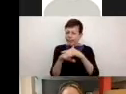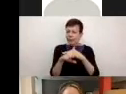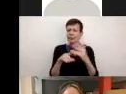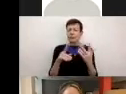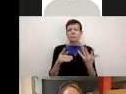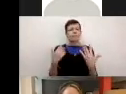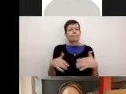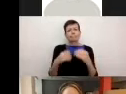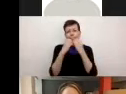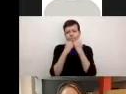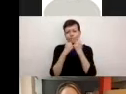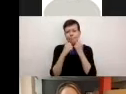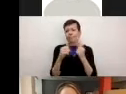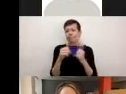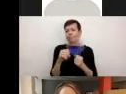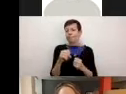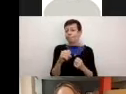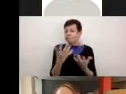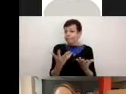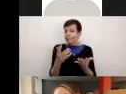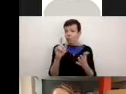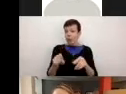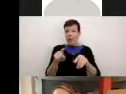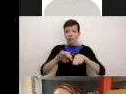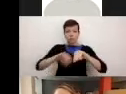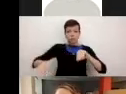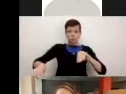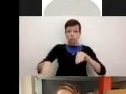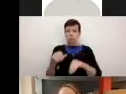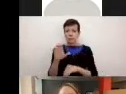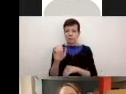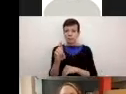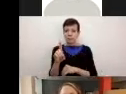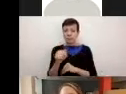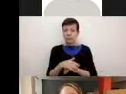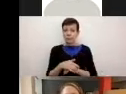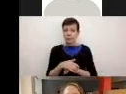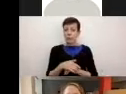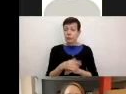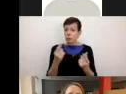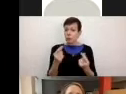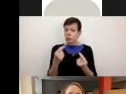any effort to recover the sector. Our commitment to these values includes directly investing in artists and arts organizations